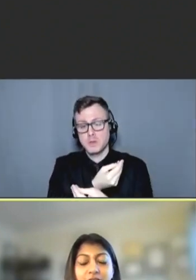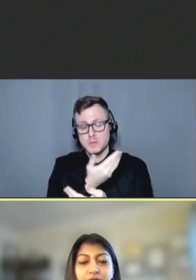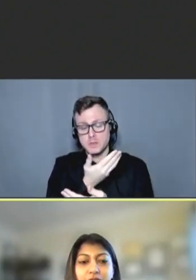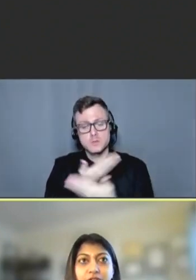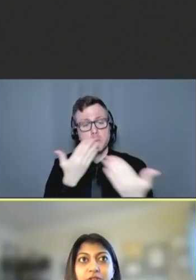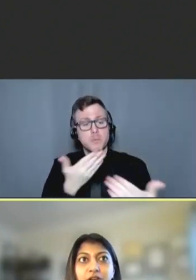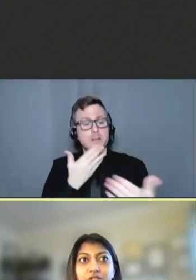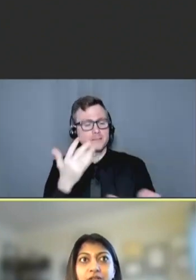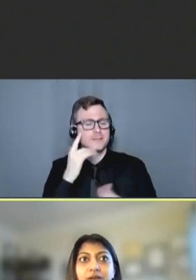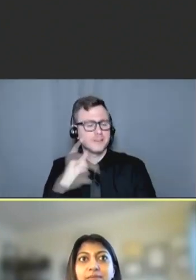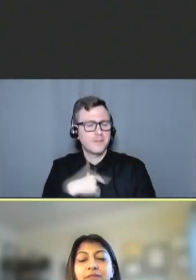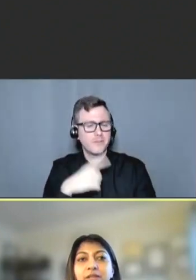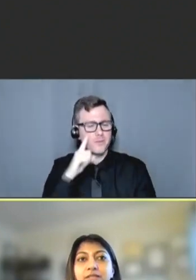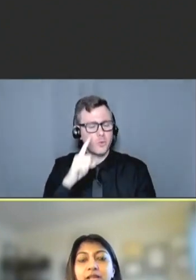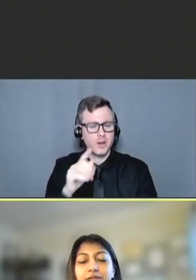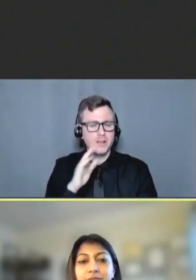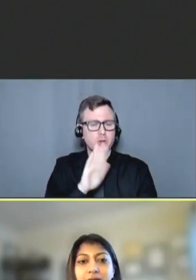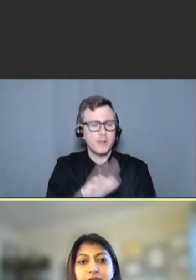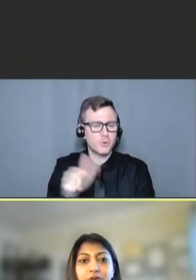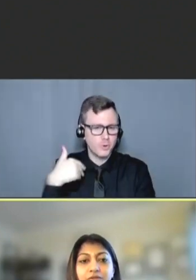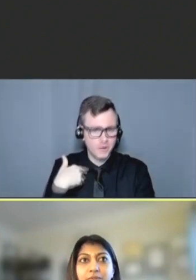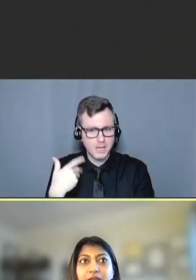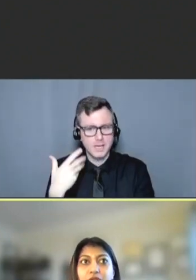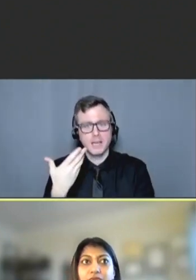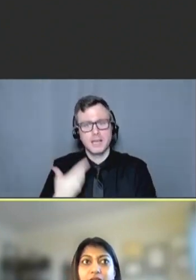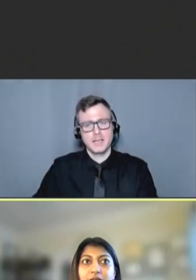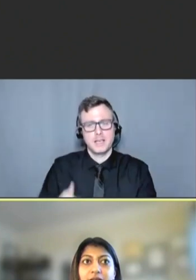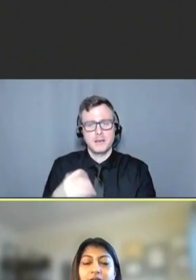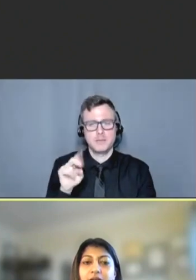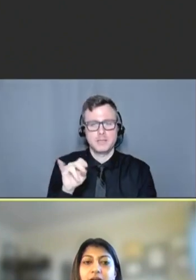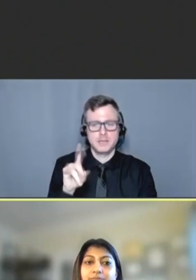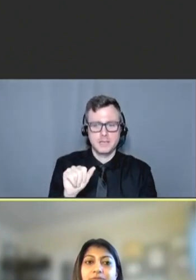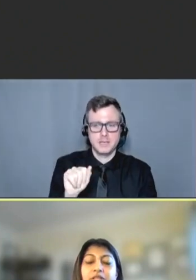Thank you for the introduction. I'm Nadini Selvam and I'm here from IQVIA.